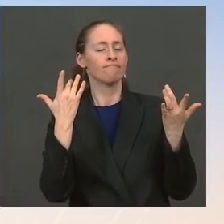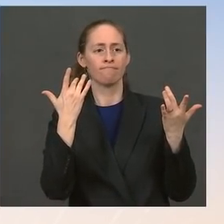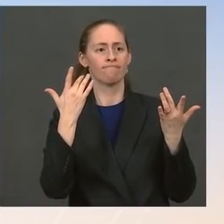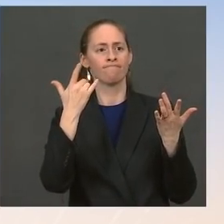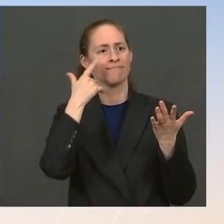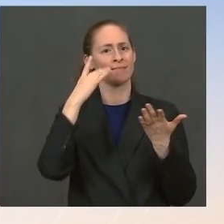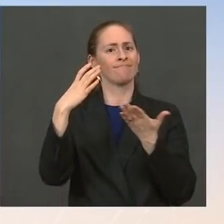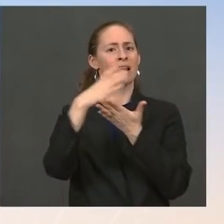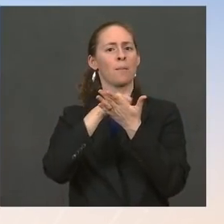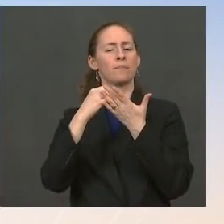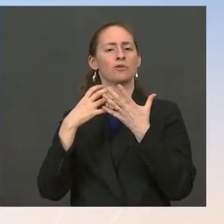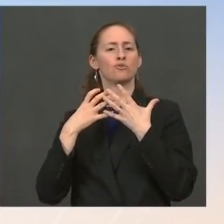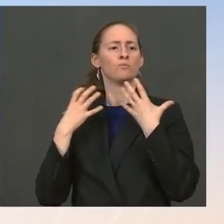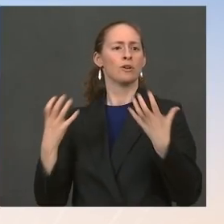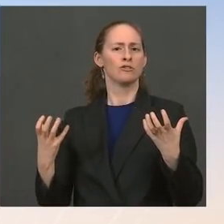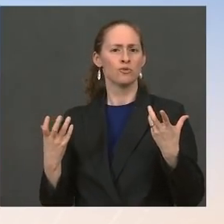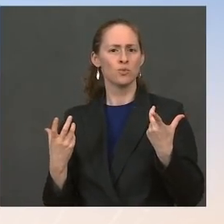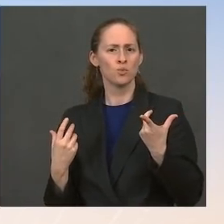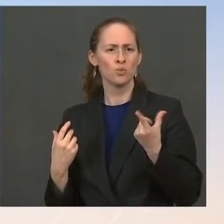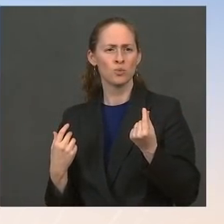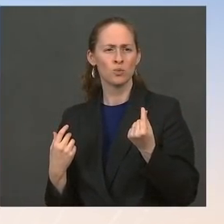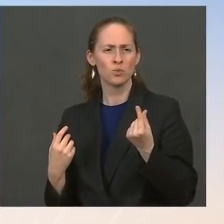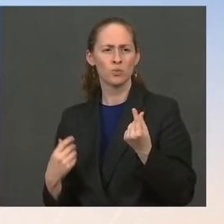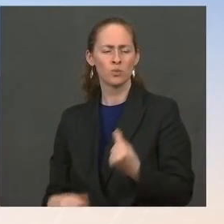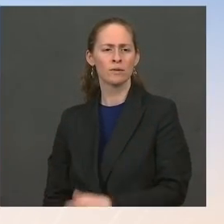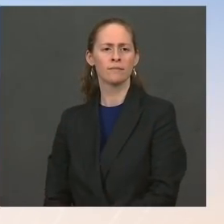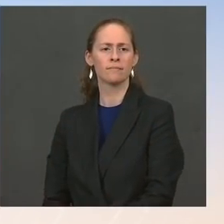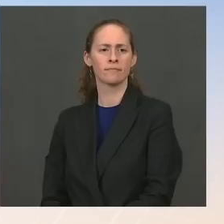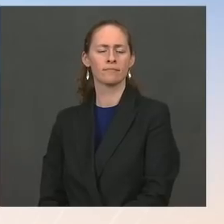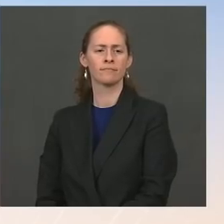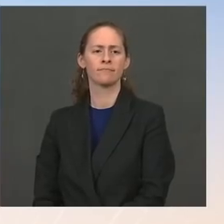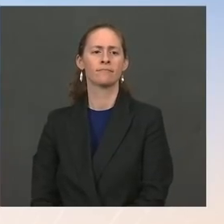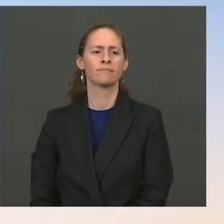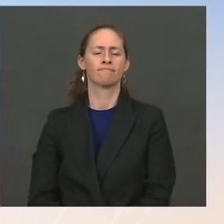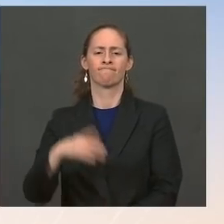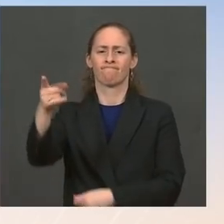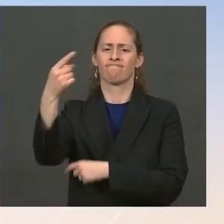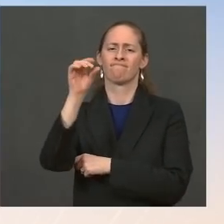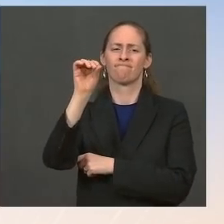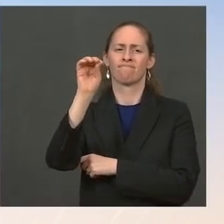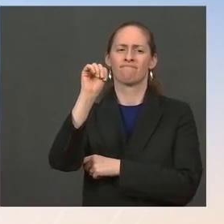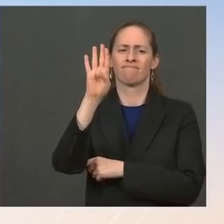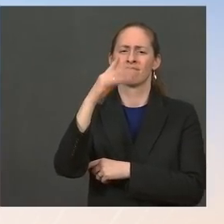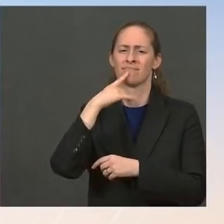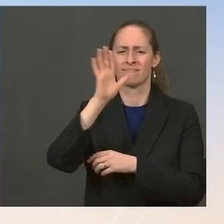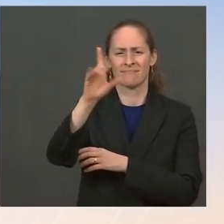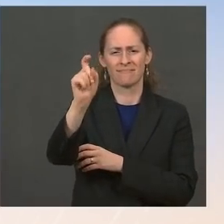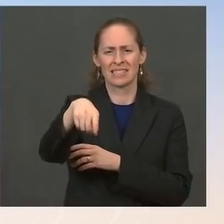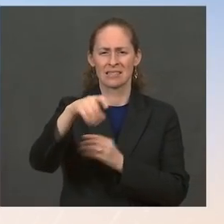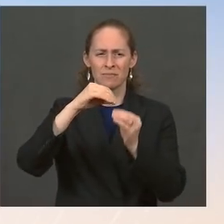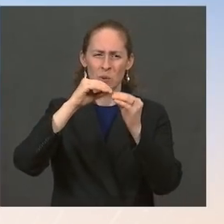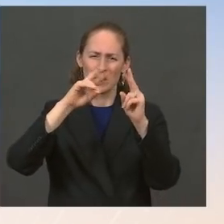OMB said that they just need more, you know, comprehensive data and analysis to determine if they support the inclusion or exclusion.